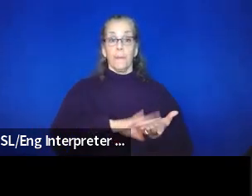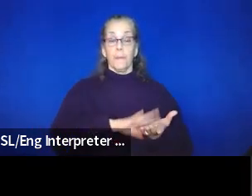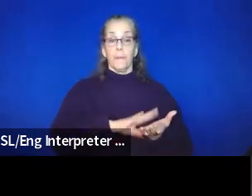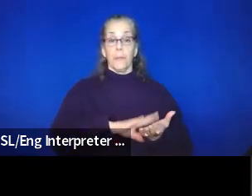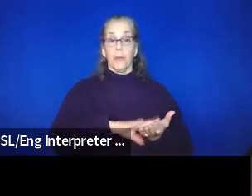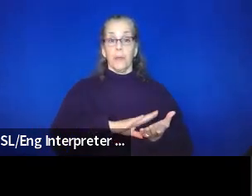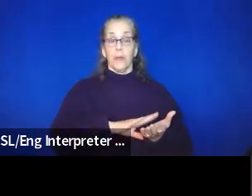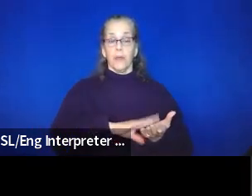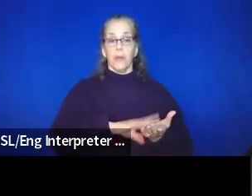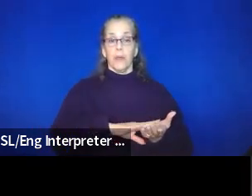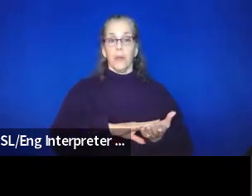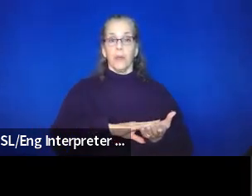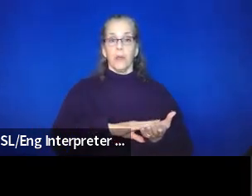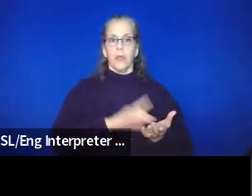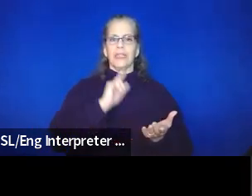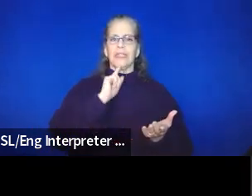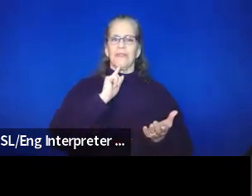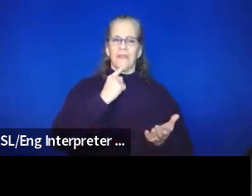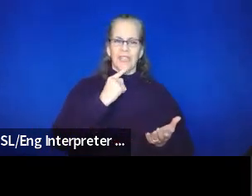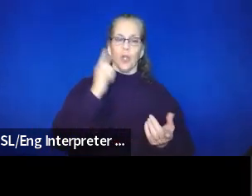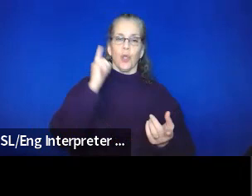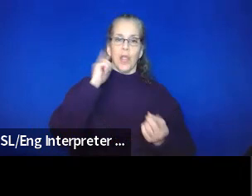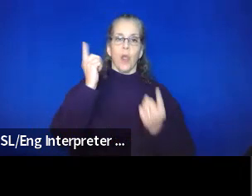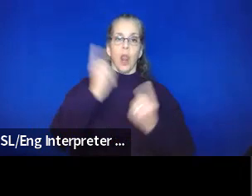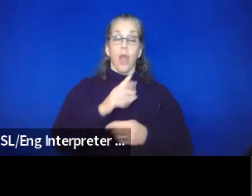hearing loss and is preserved if you have a cochlear implant.